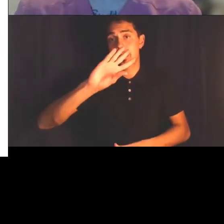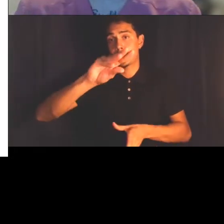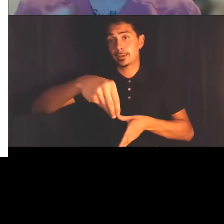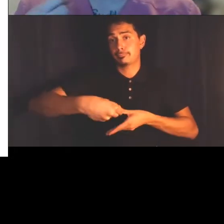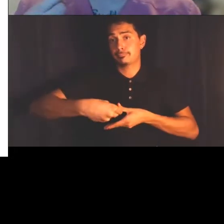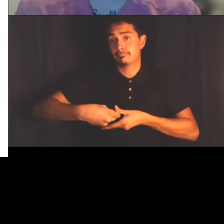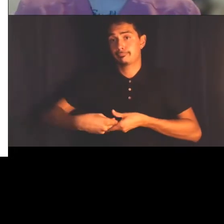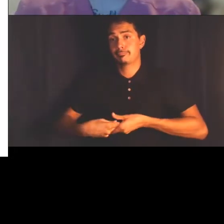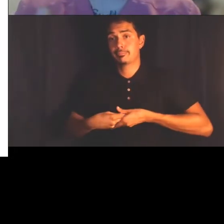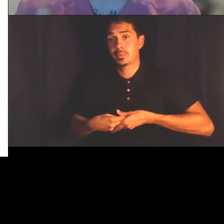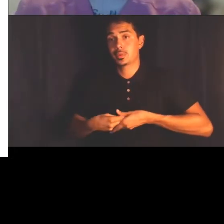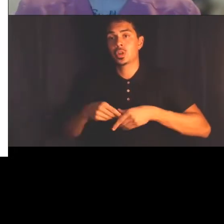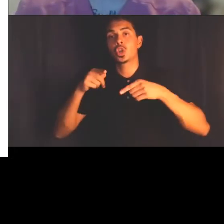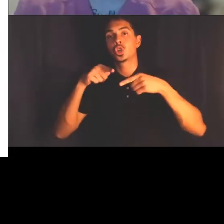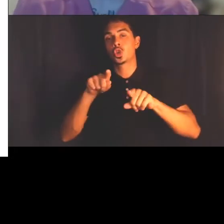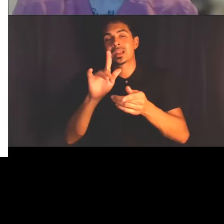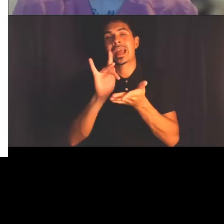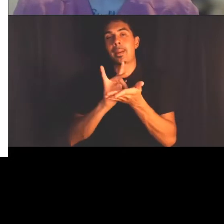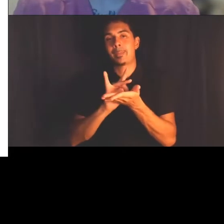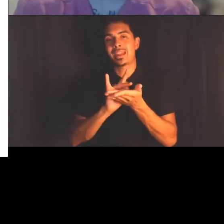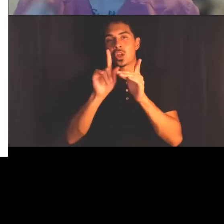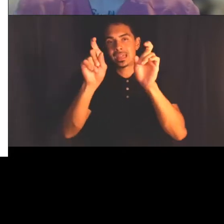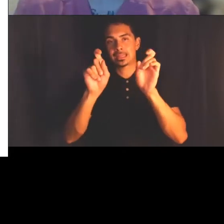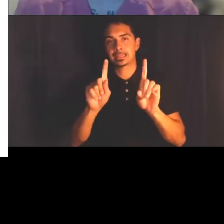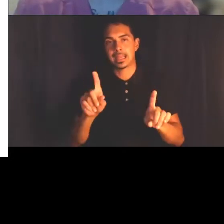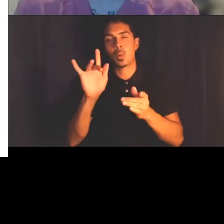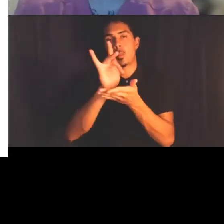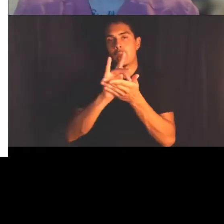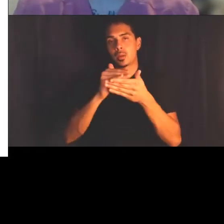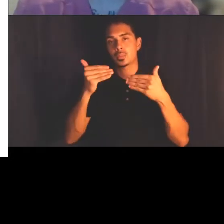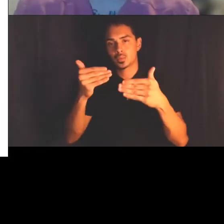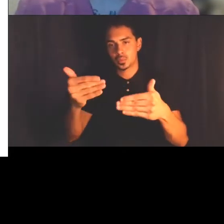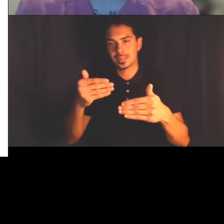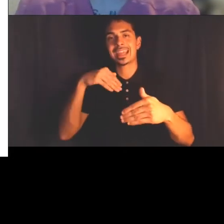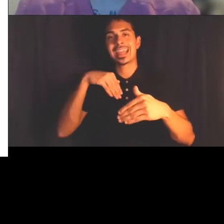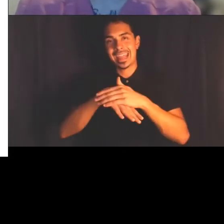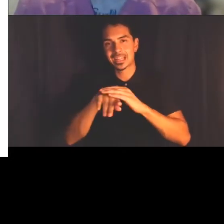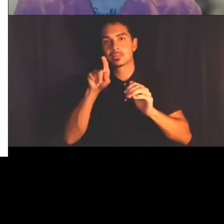during a medical exam or procedure, so it has to be done in a provider's office,